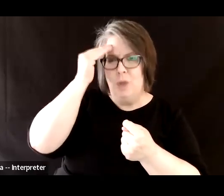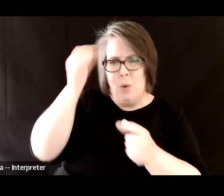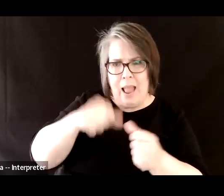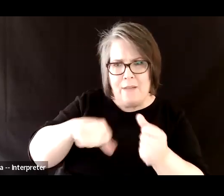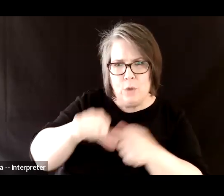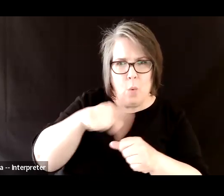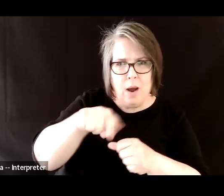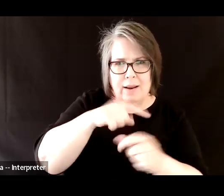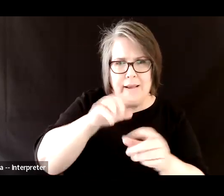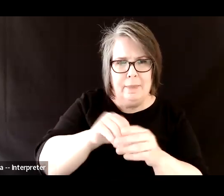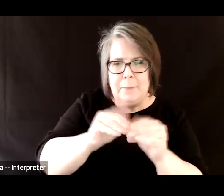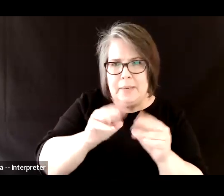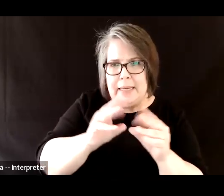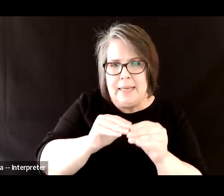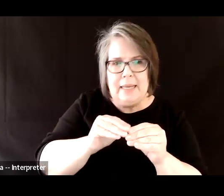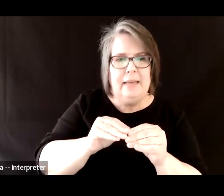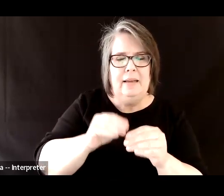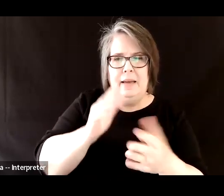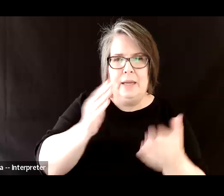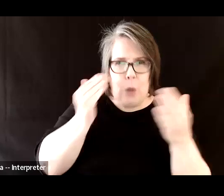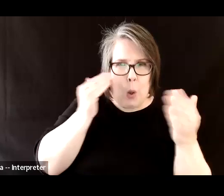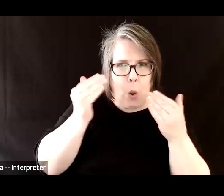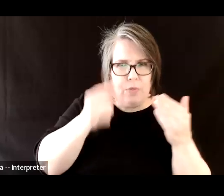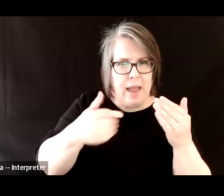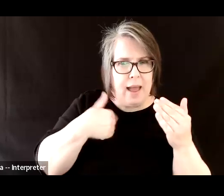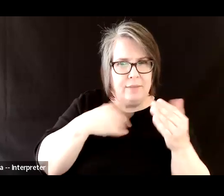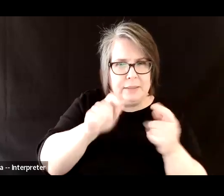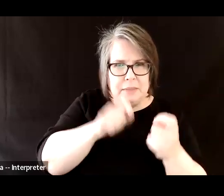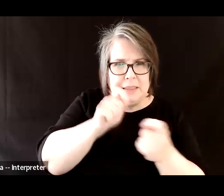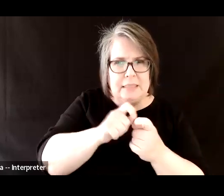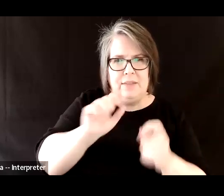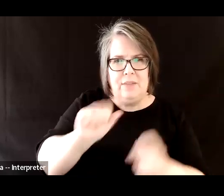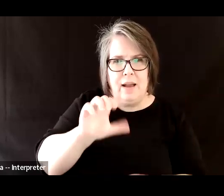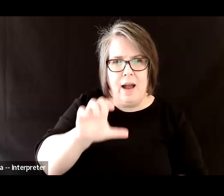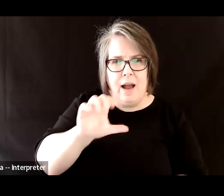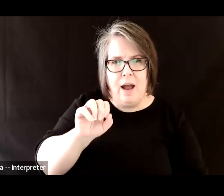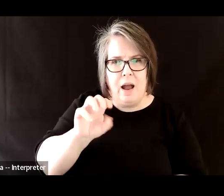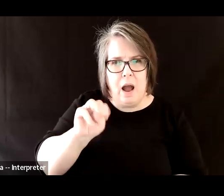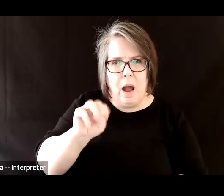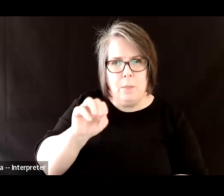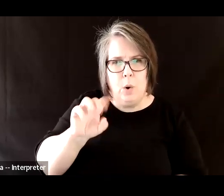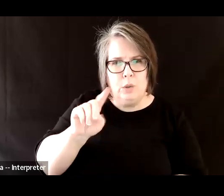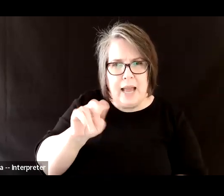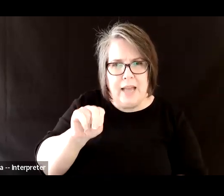be in those meetings, letting -- getting to know if they have any specific accommodation needs, et cetera can help you plan for